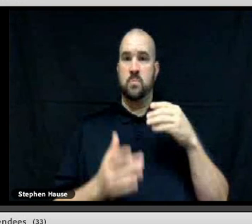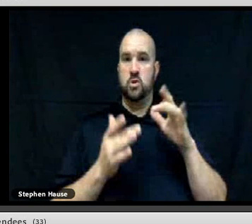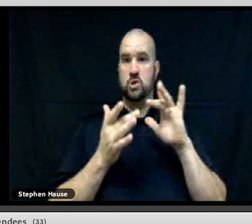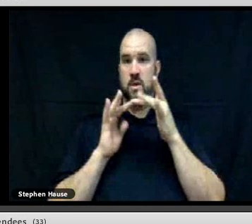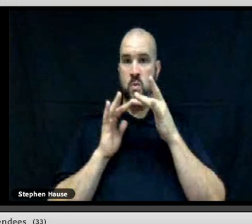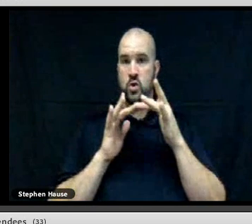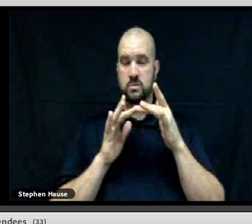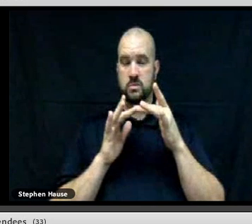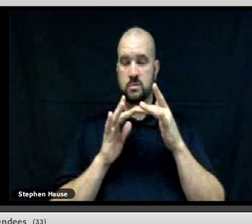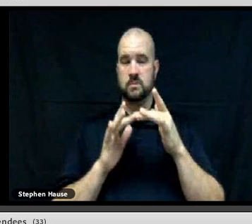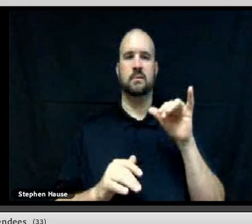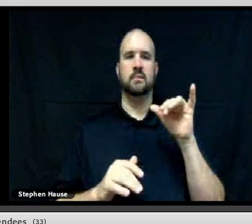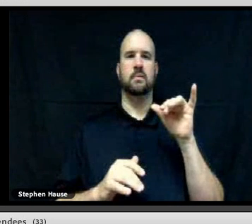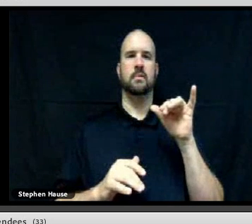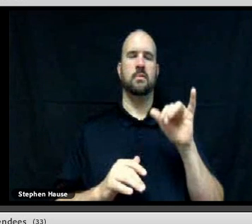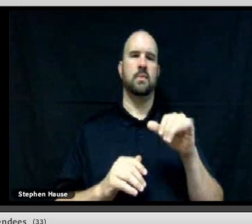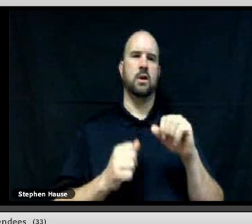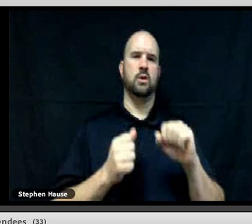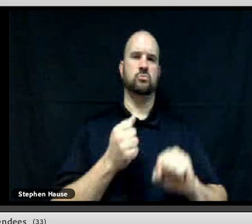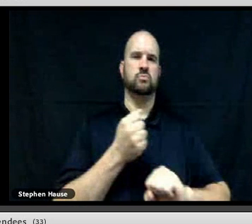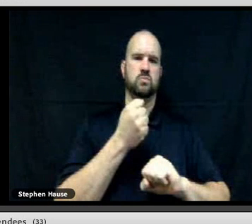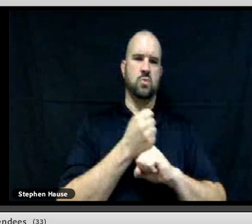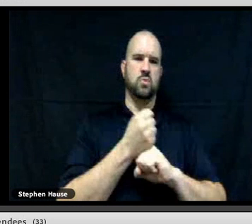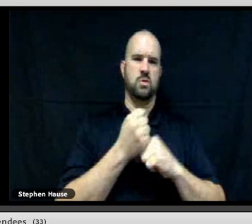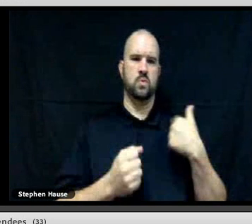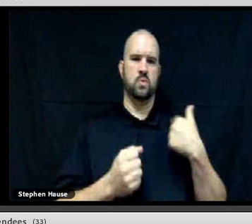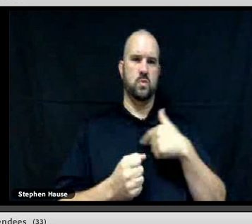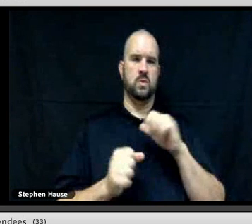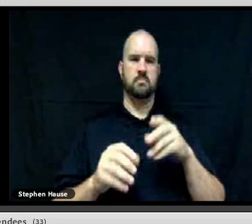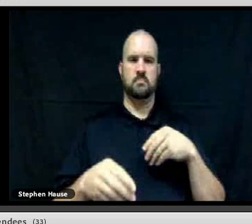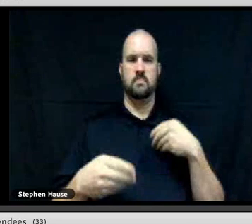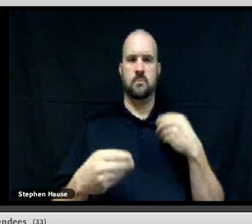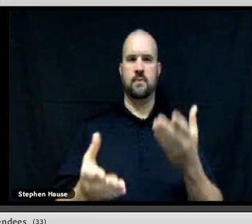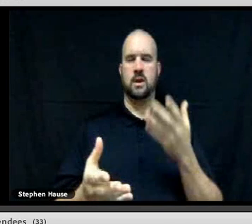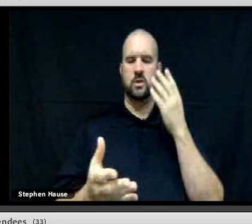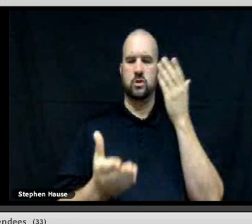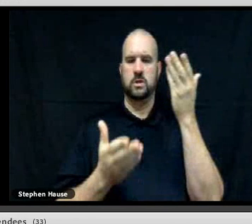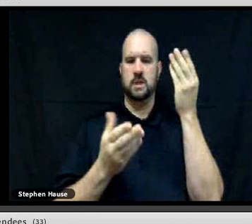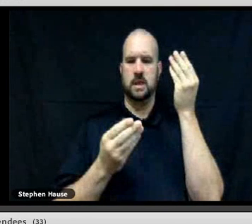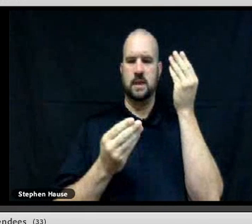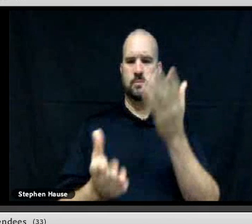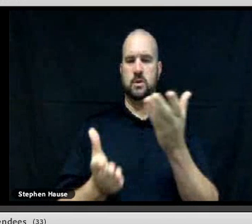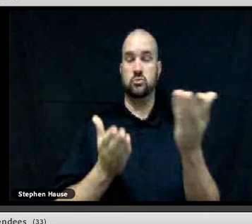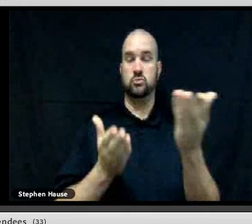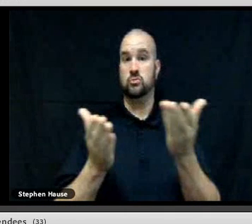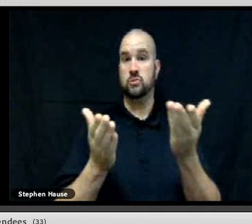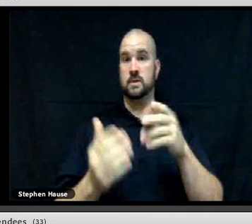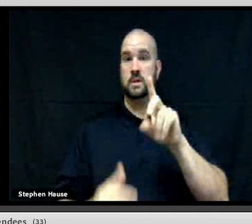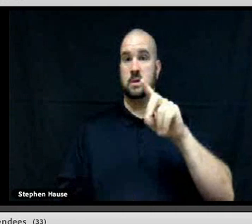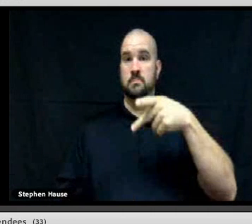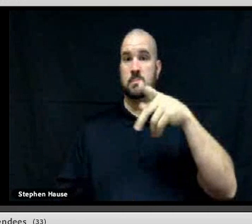of Library and Information Services. Um, the DPLA Member Network allows us, uh, representation